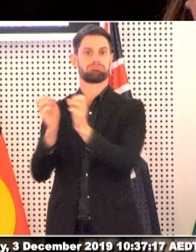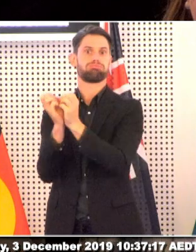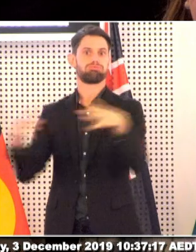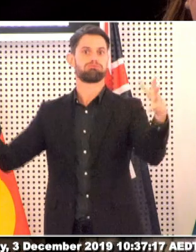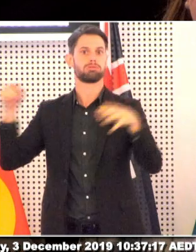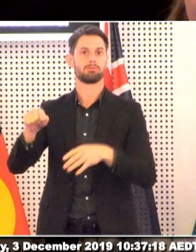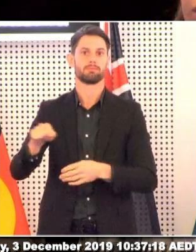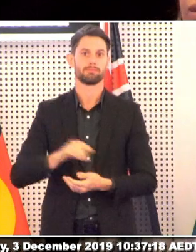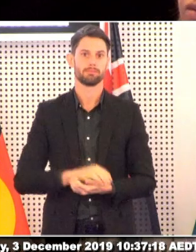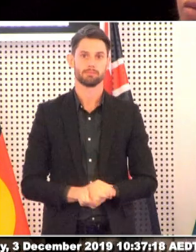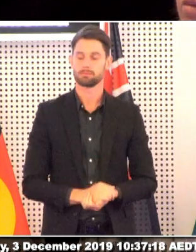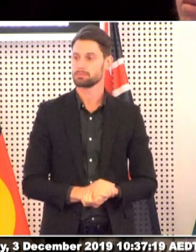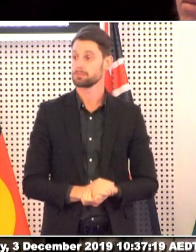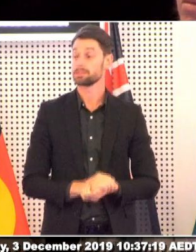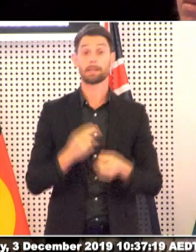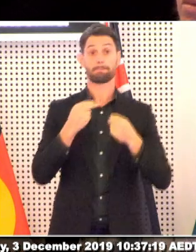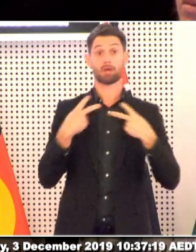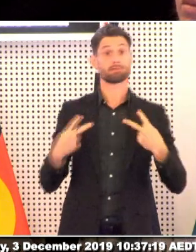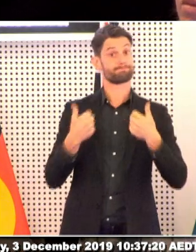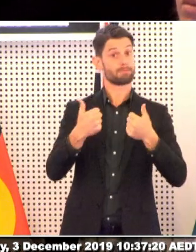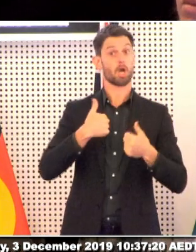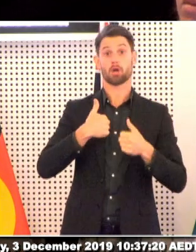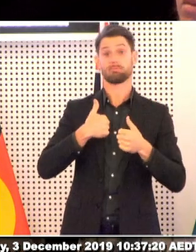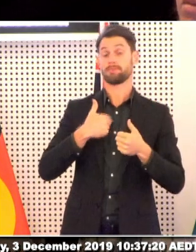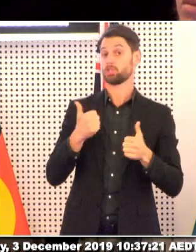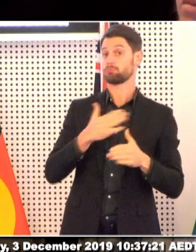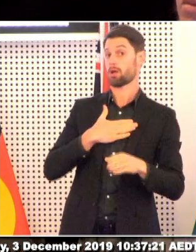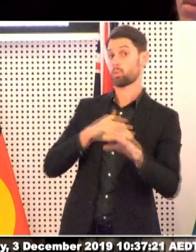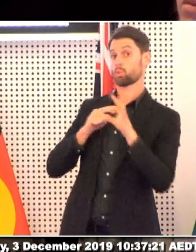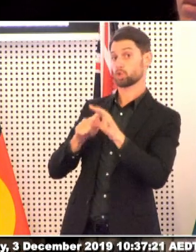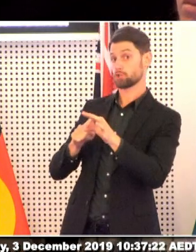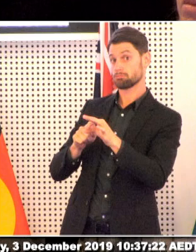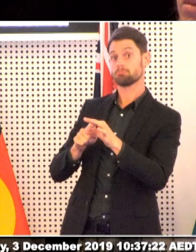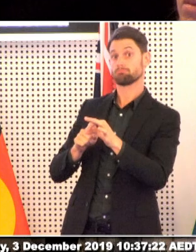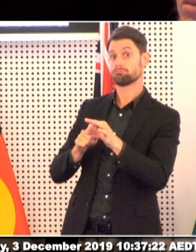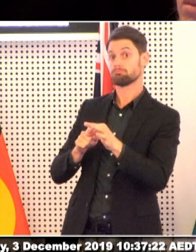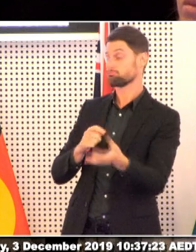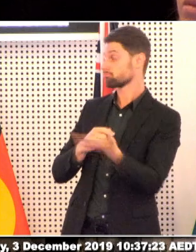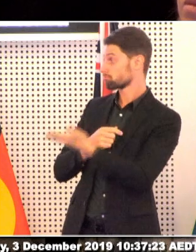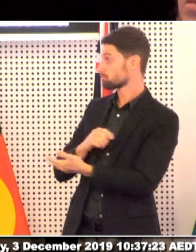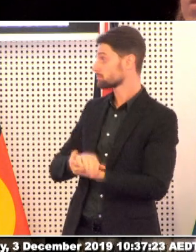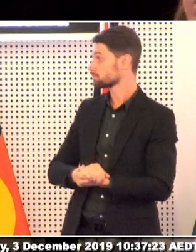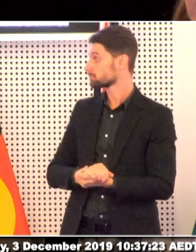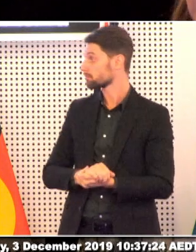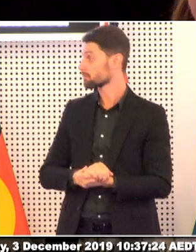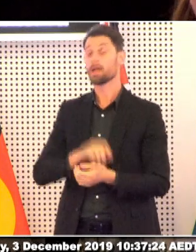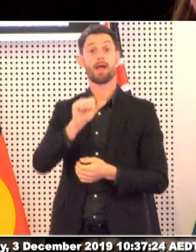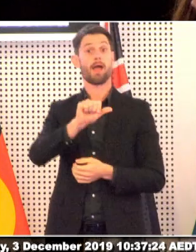Commissioners, I have no further questions for Dr Wiesel. Yes. Commissioner McEwin has a question.